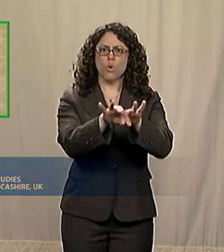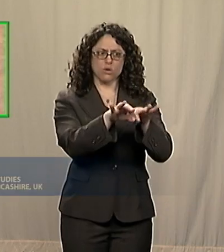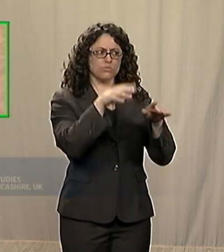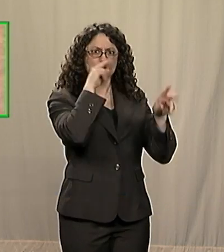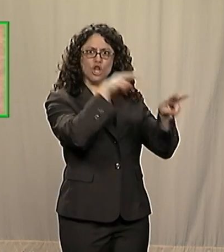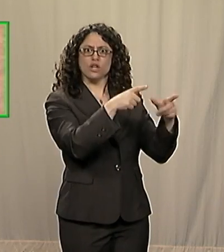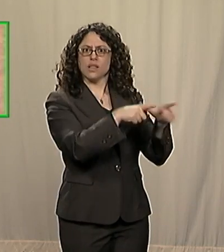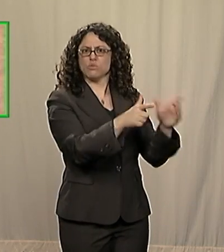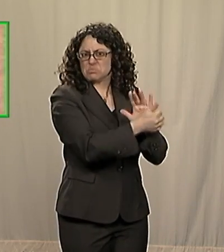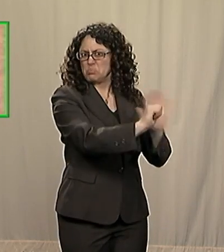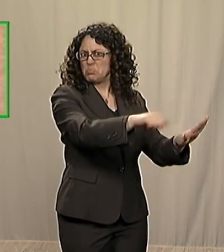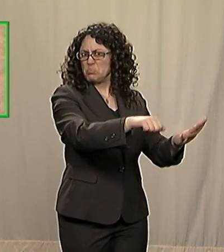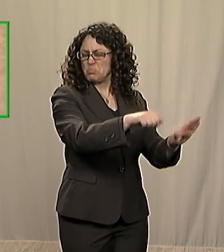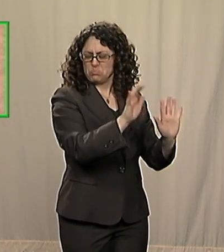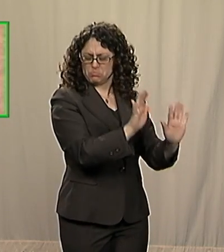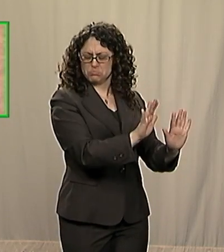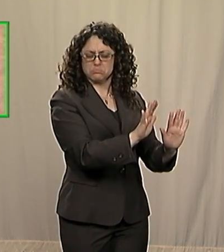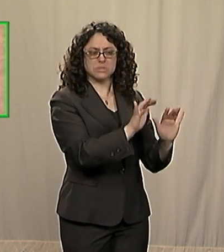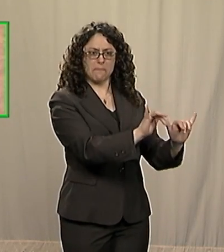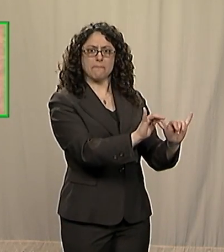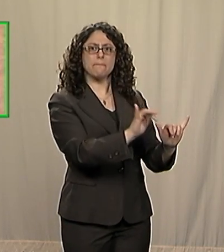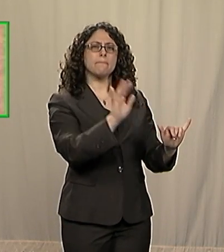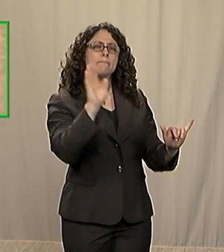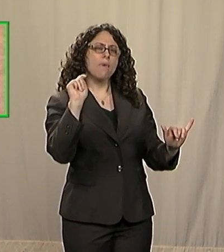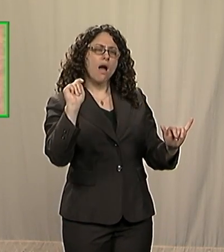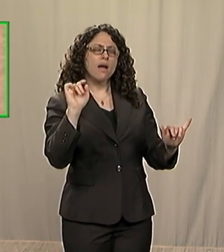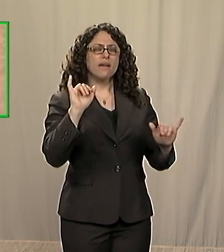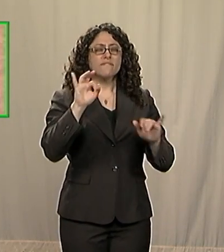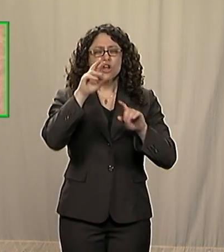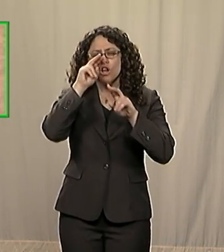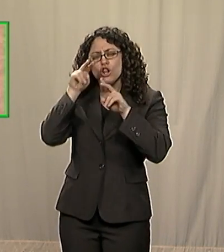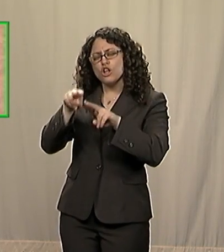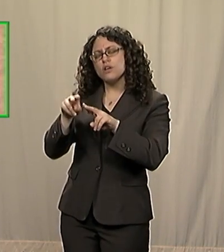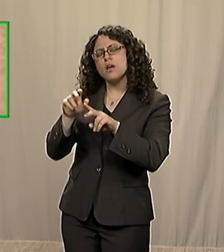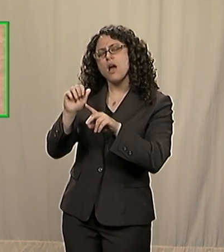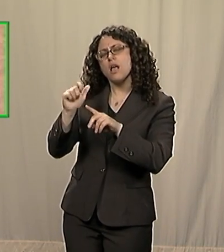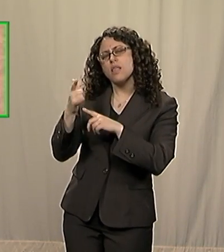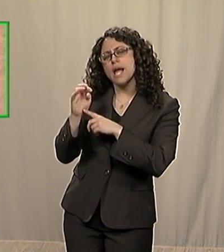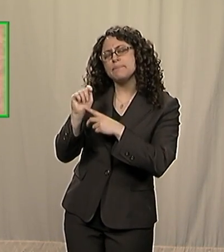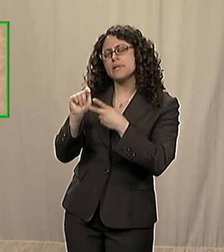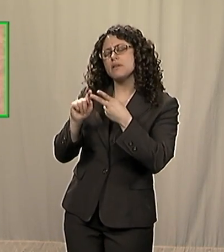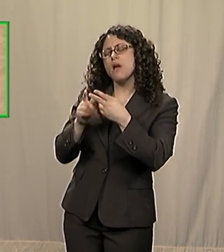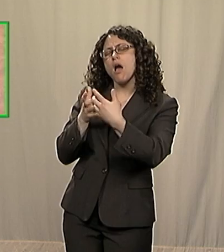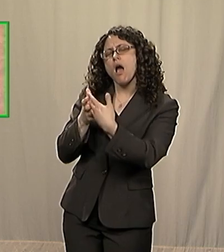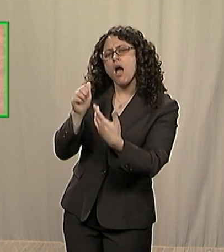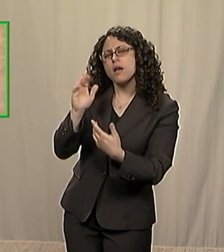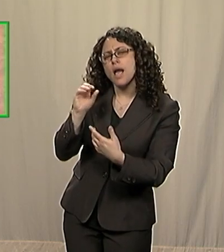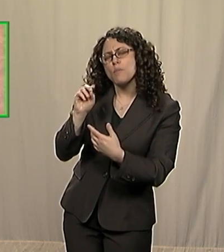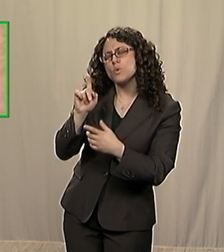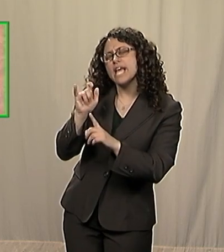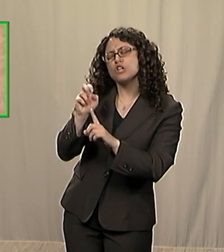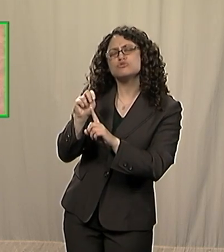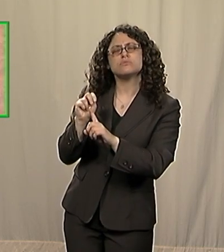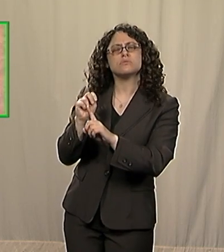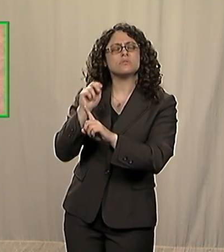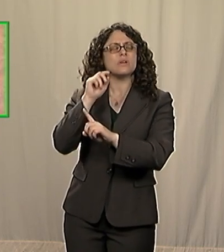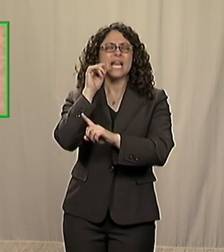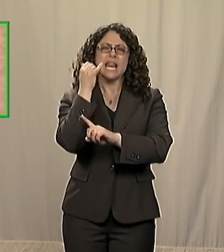But if you look at the areas of alignment and accommodation, what are the social skills that students are bringing.